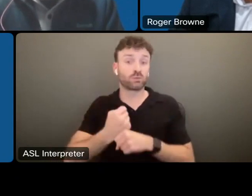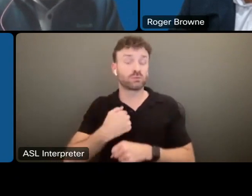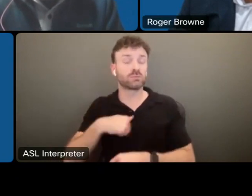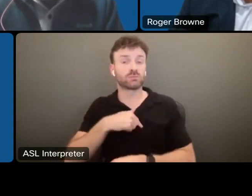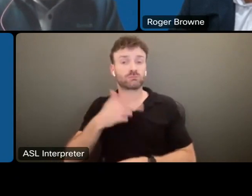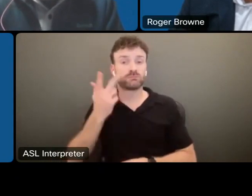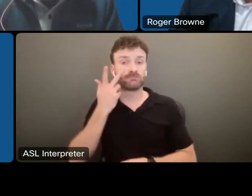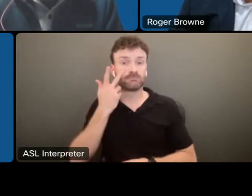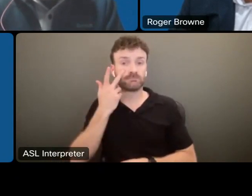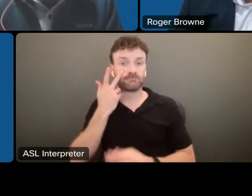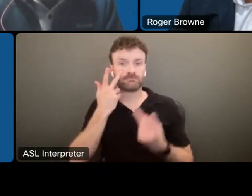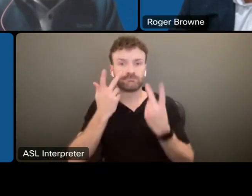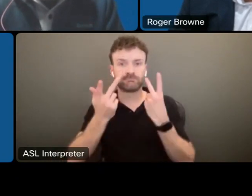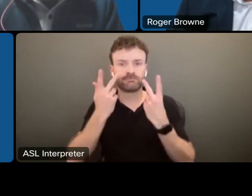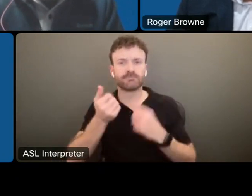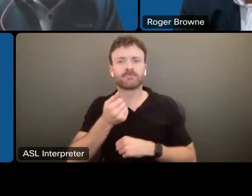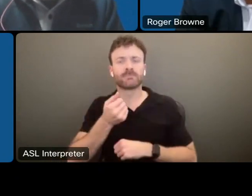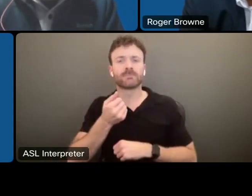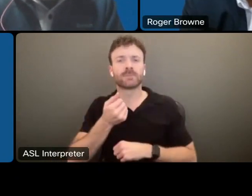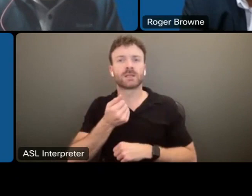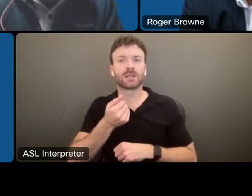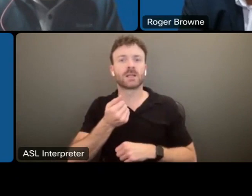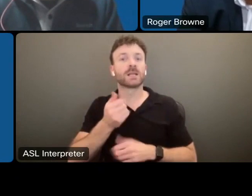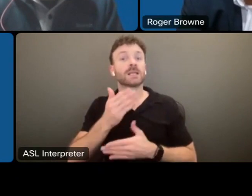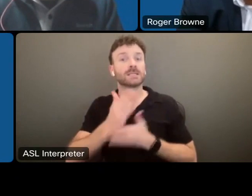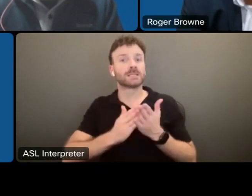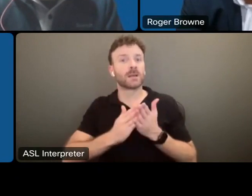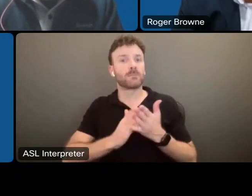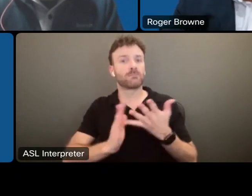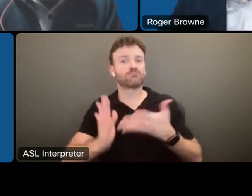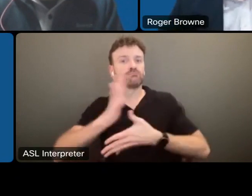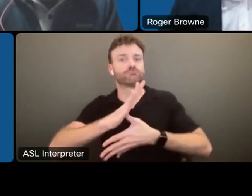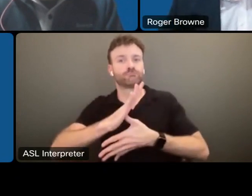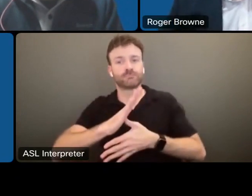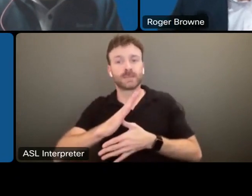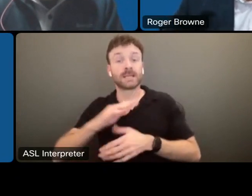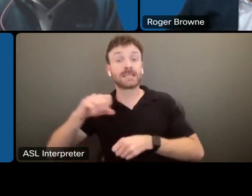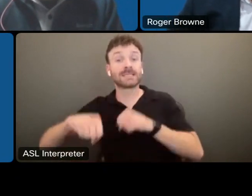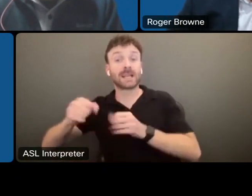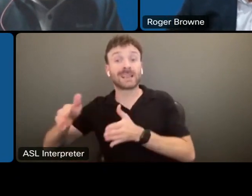several of our key cycling routes and pedestrian routes I'll add that have been impacted by